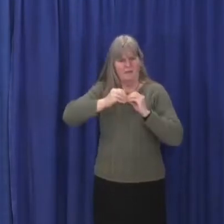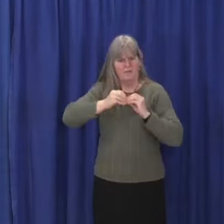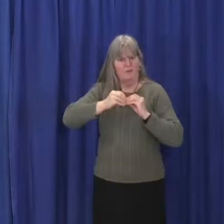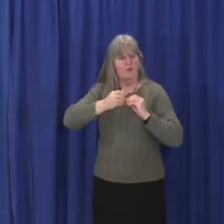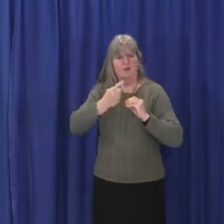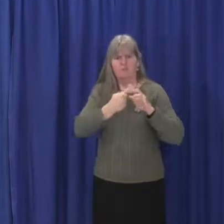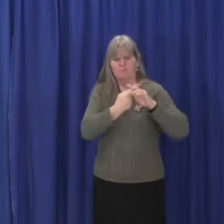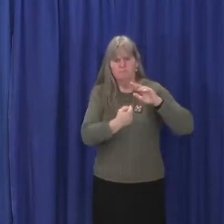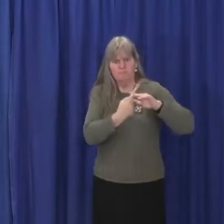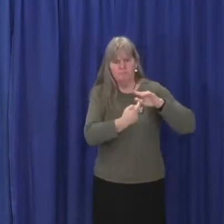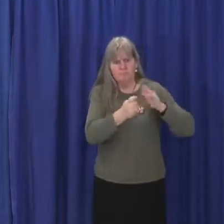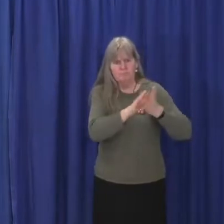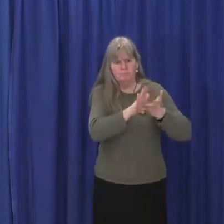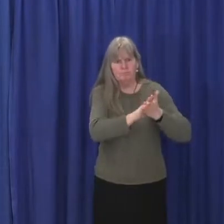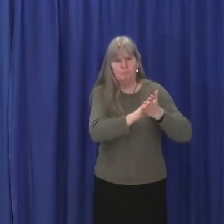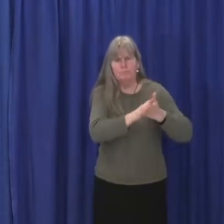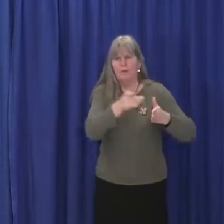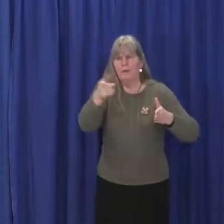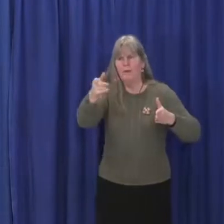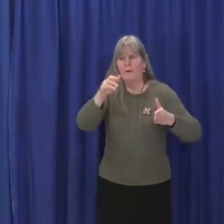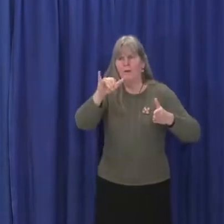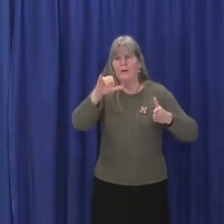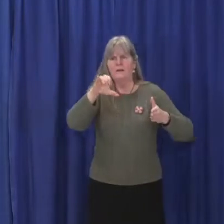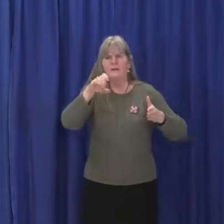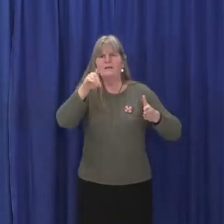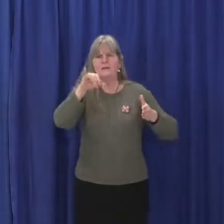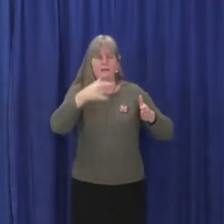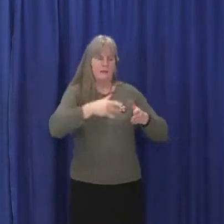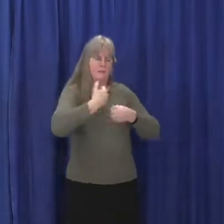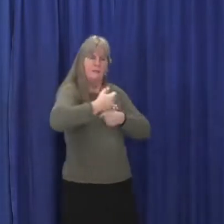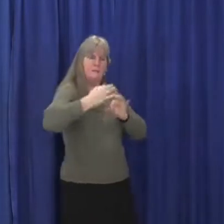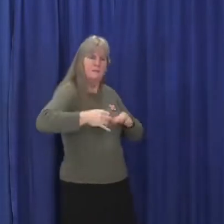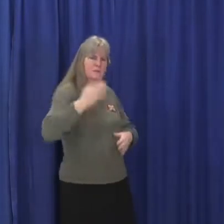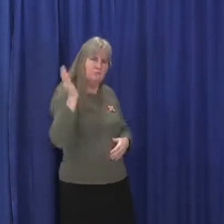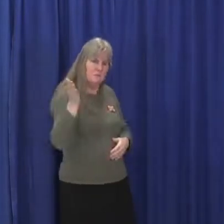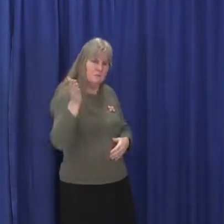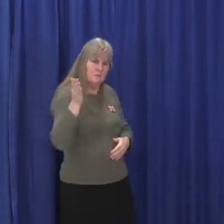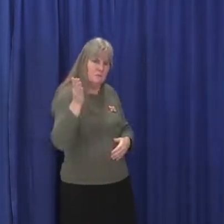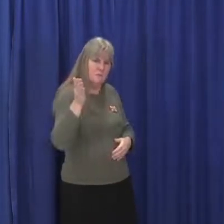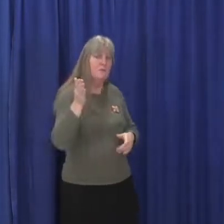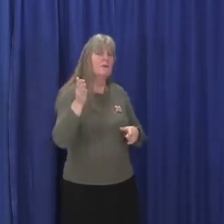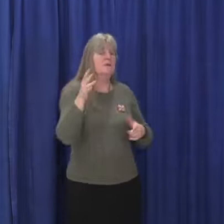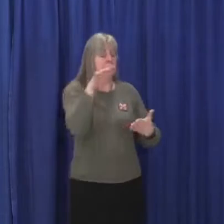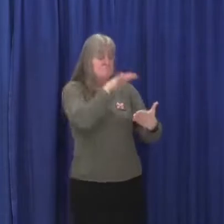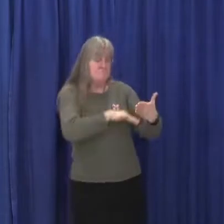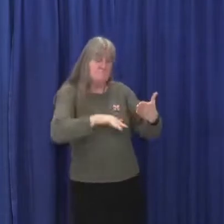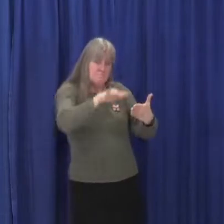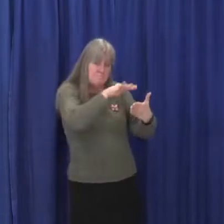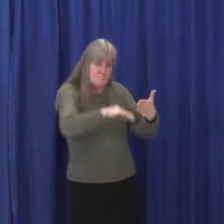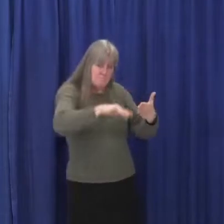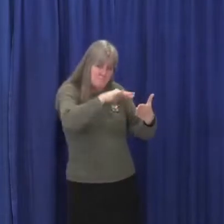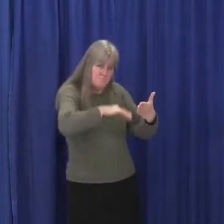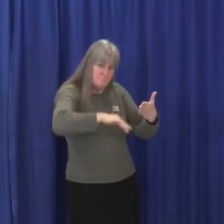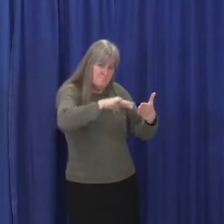of absences due to reported illness. Based on the-- on the information provided,